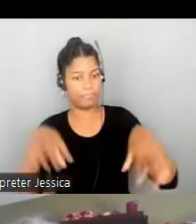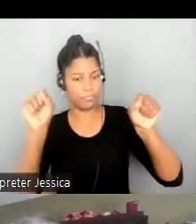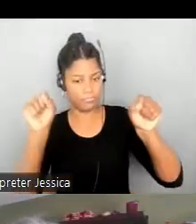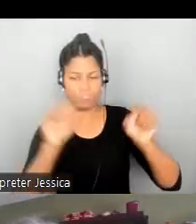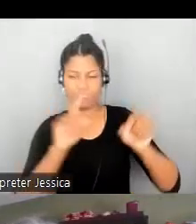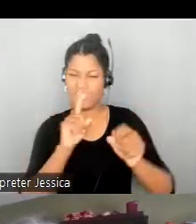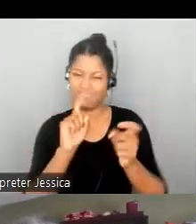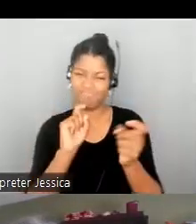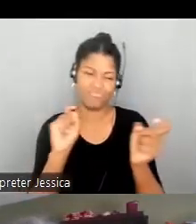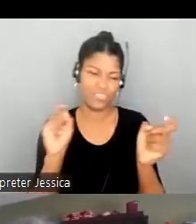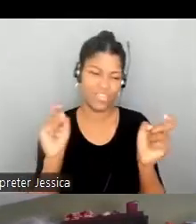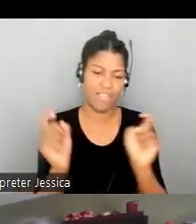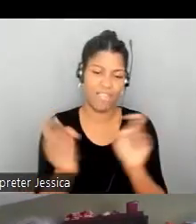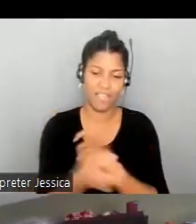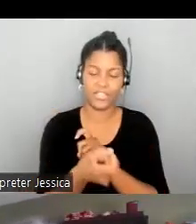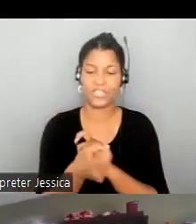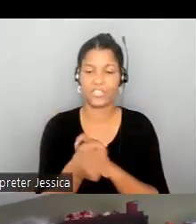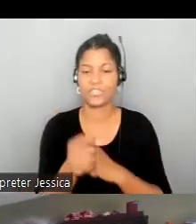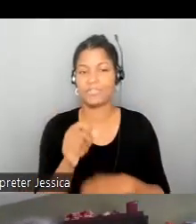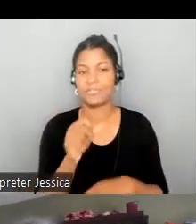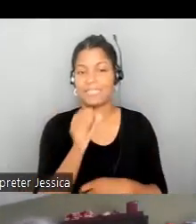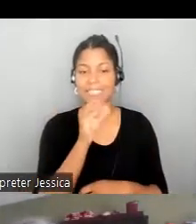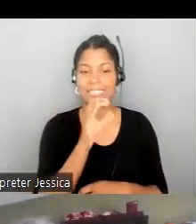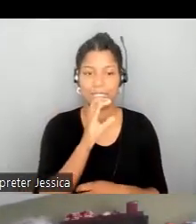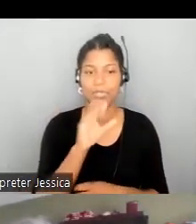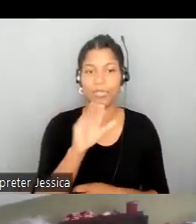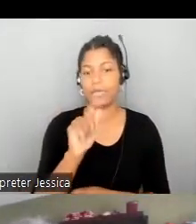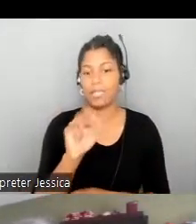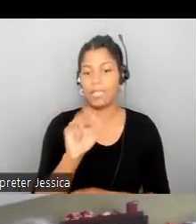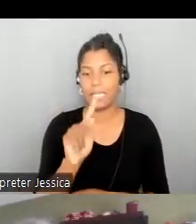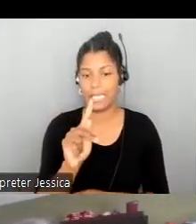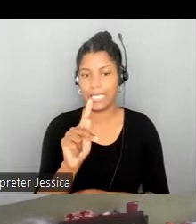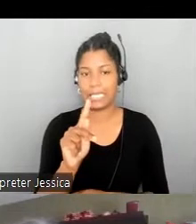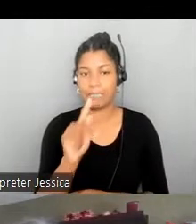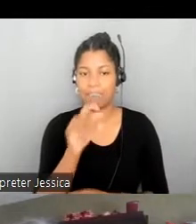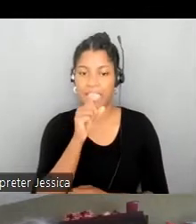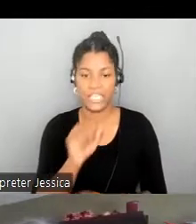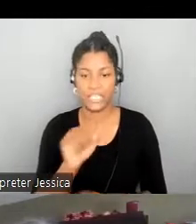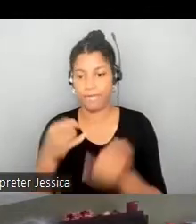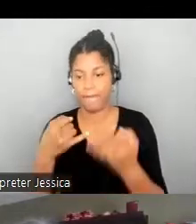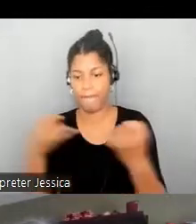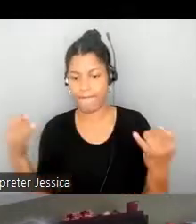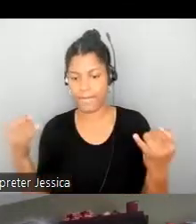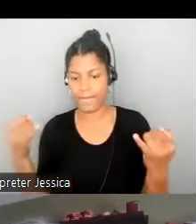The Senior LinkAge line has grown a reputation to bring on more stuff.